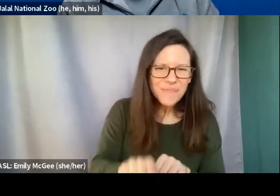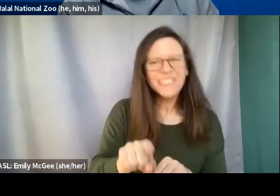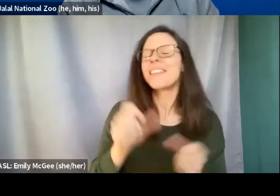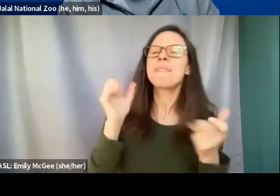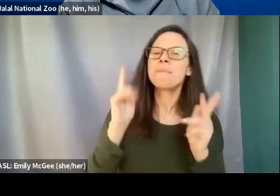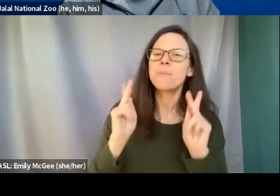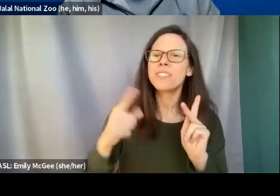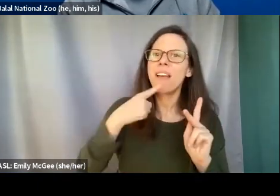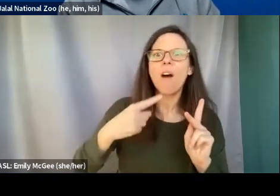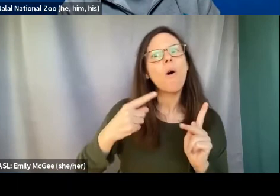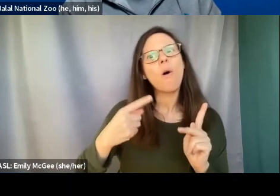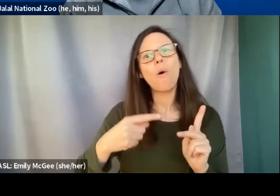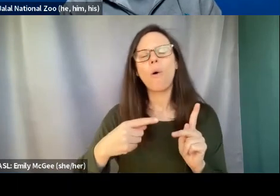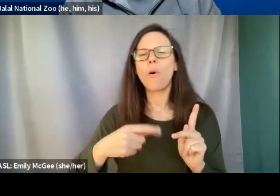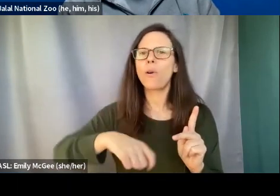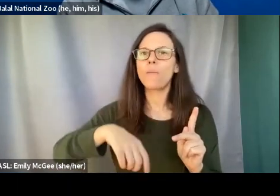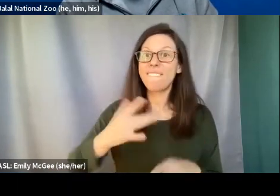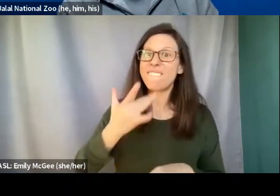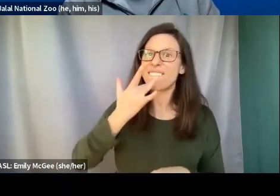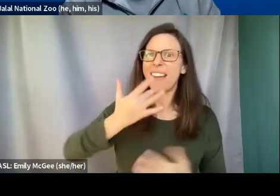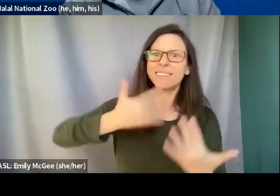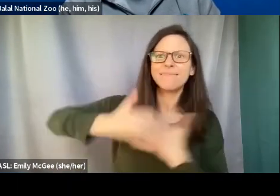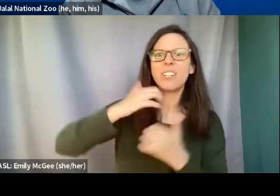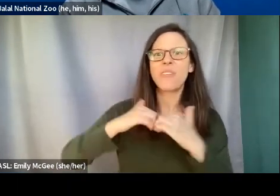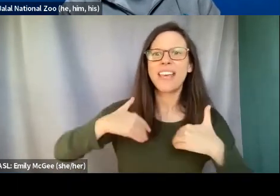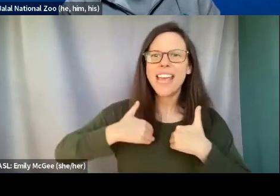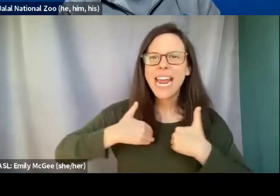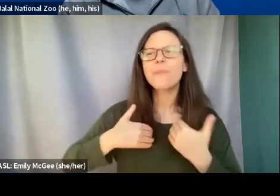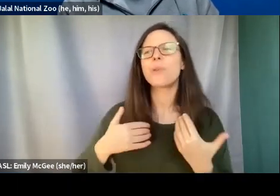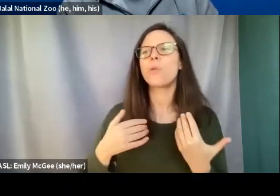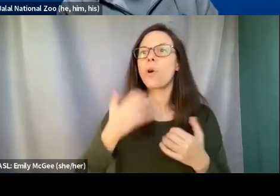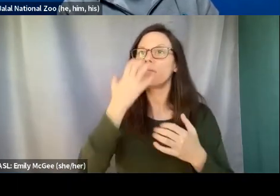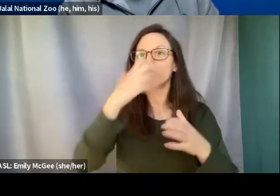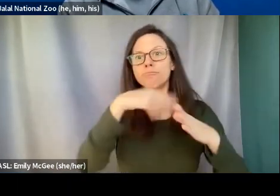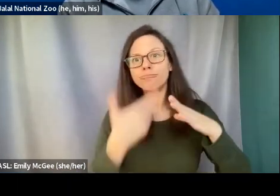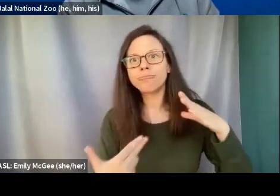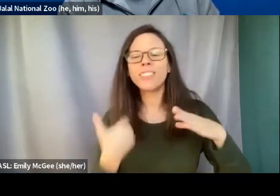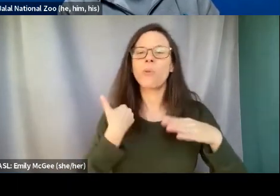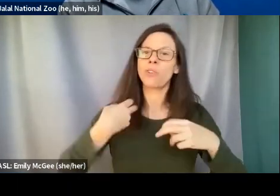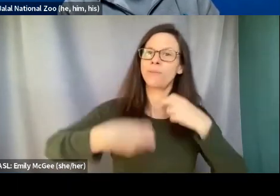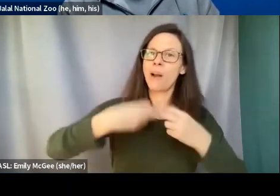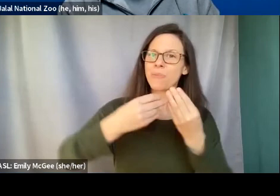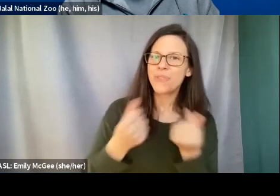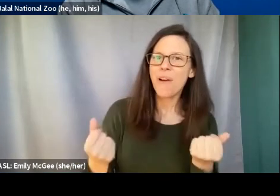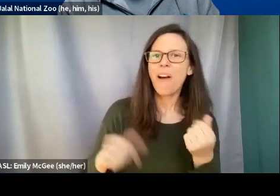animals, scuba diving, problem solving". Natalie's very interested in engineering so again, all of